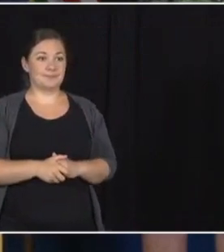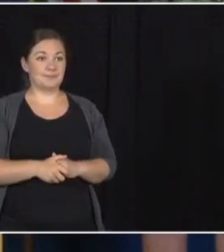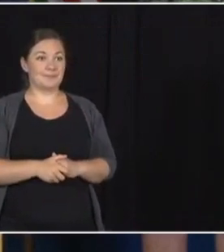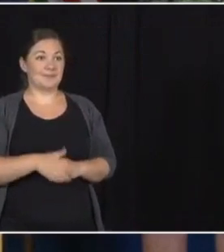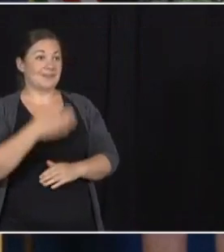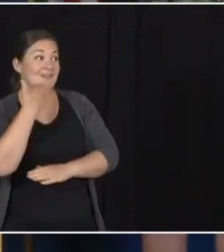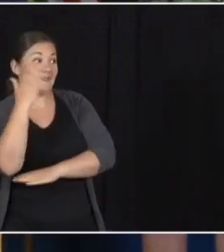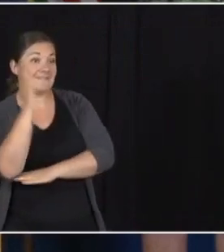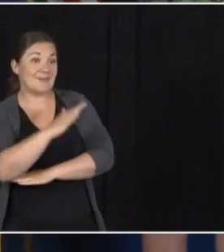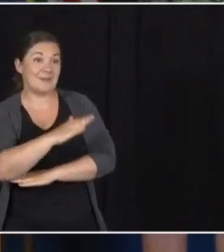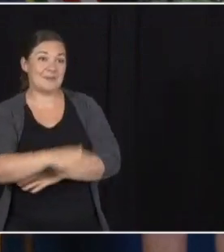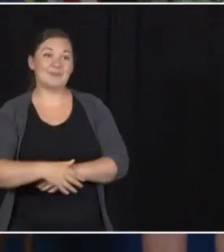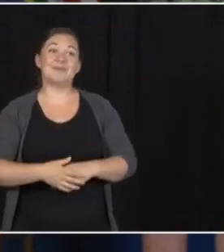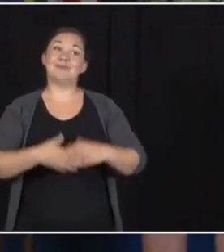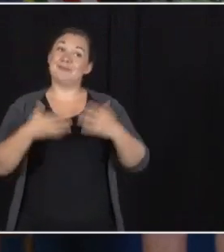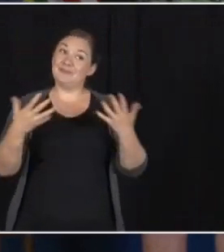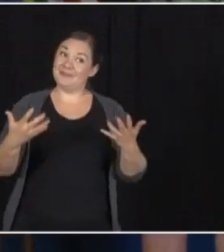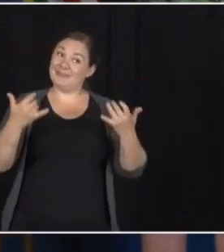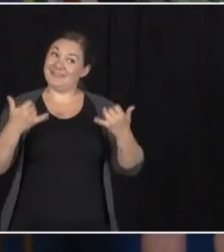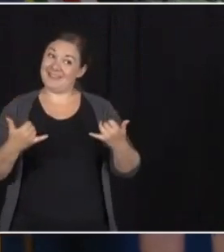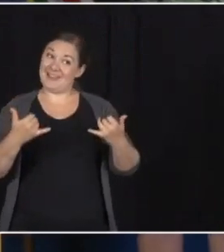Good afternoon.